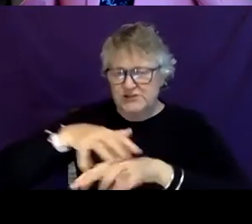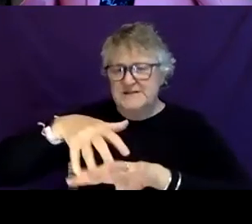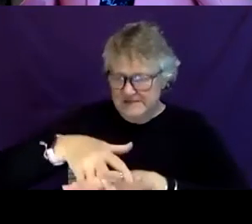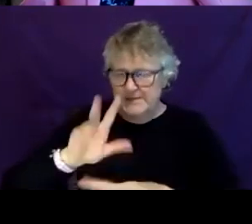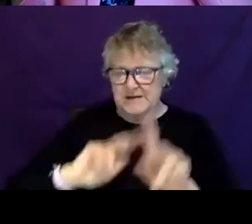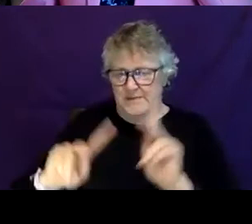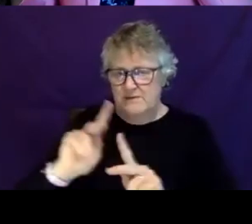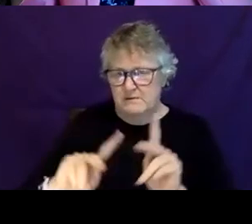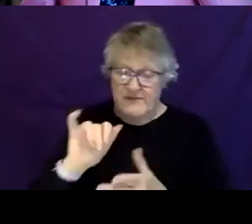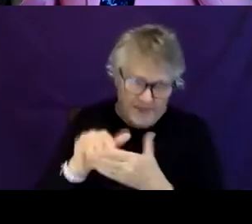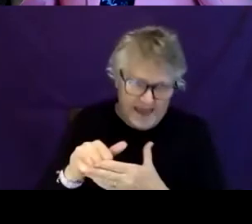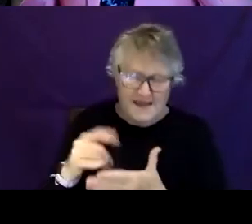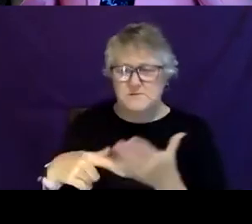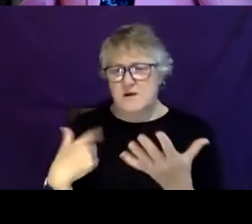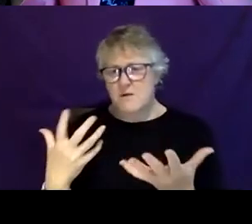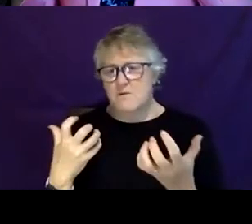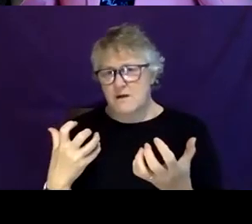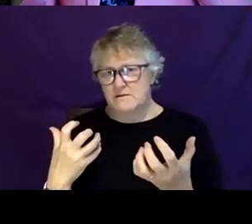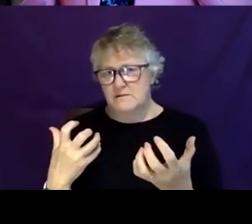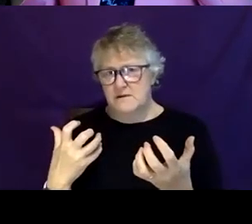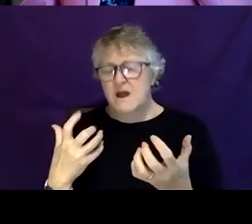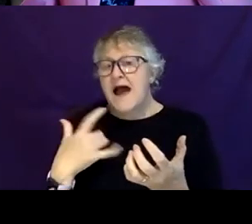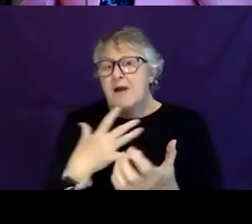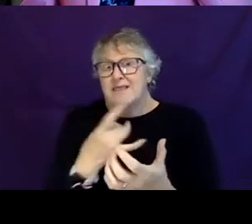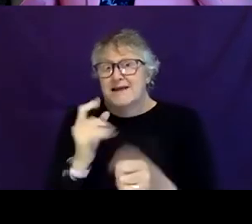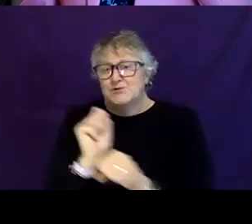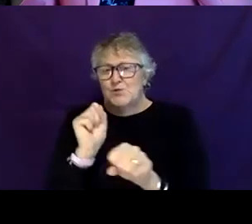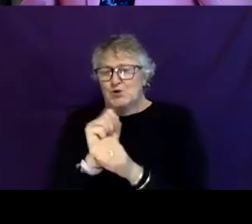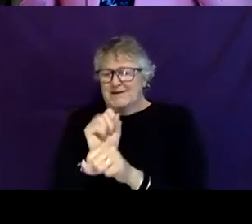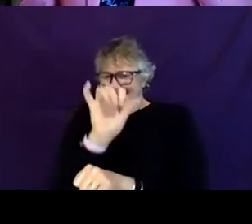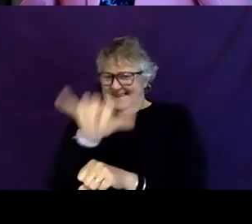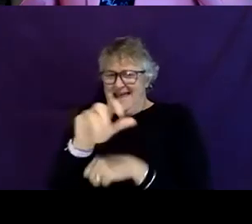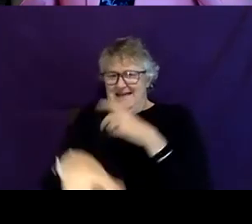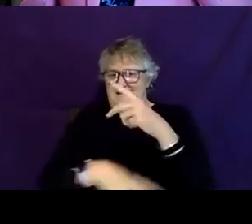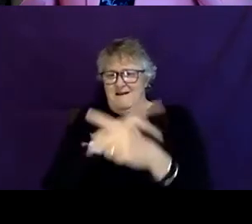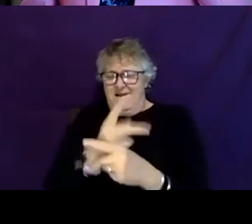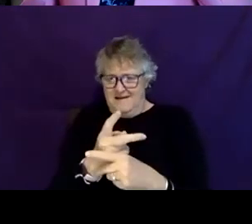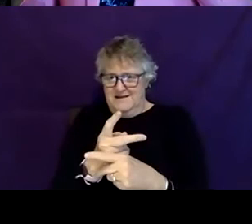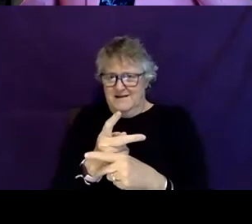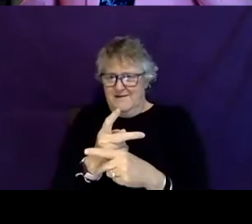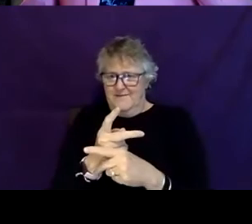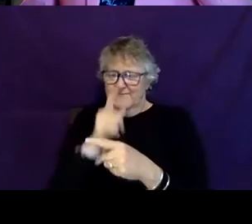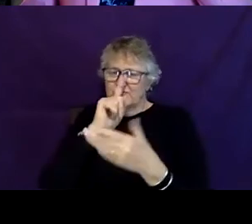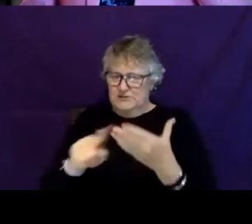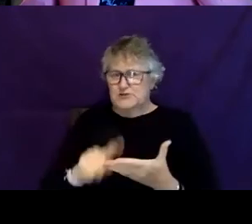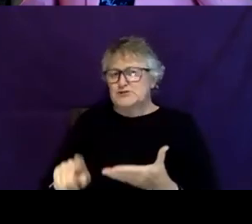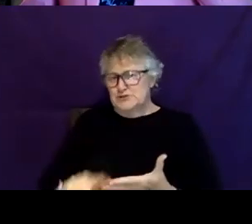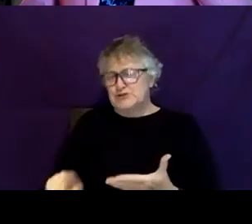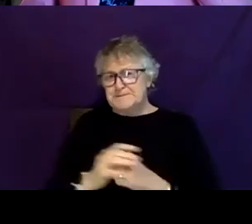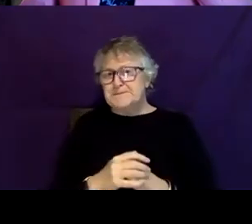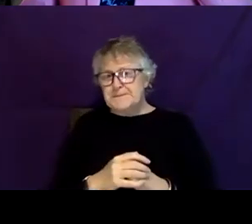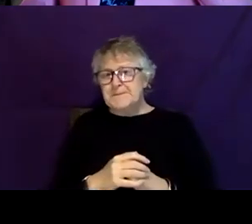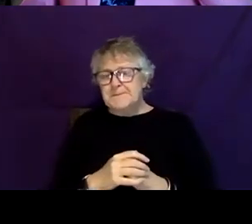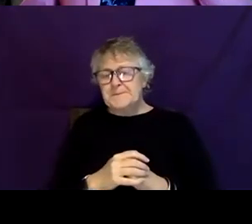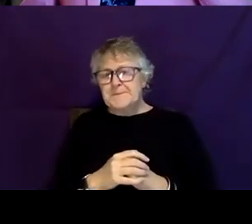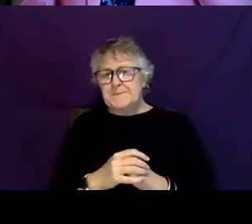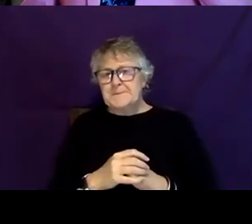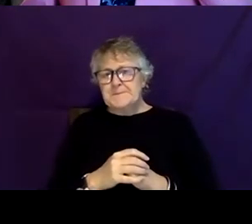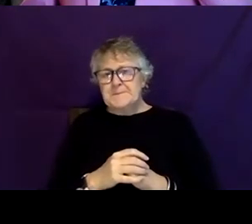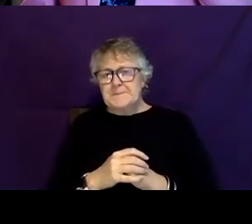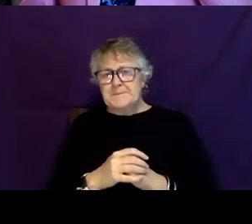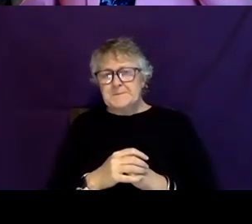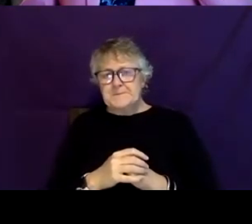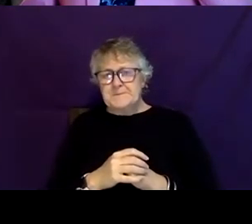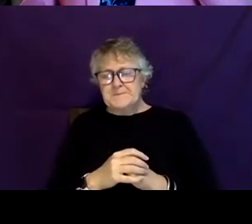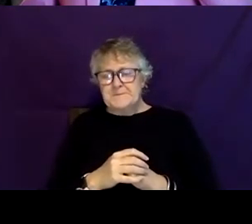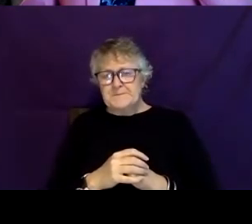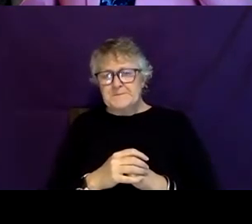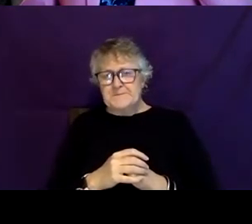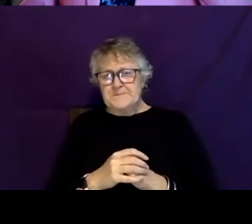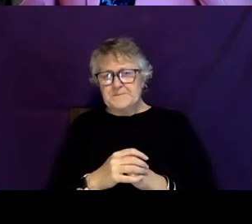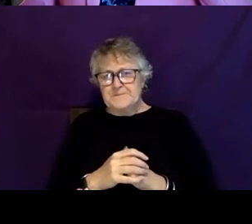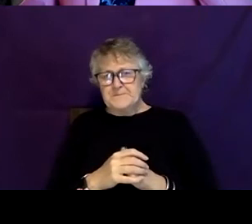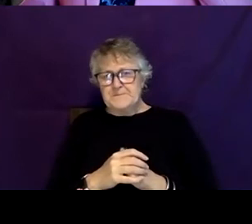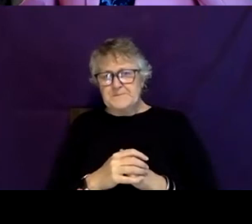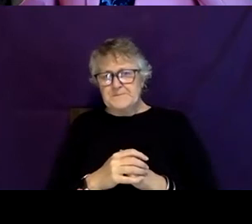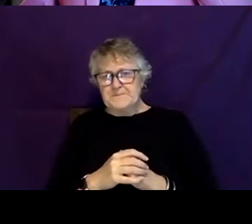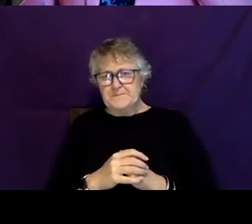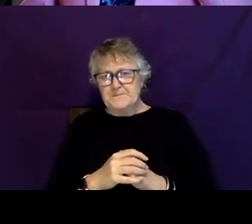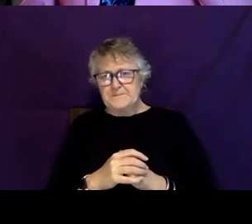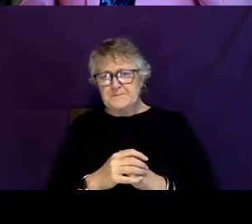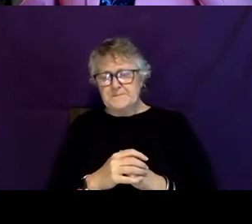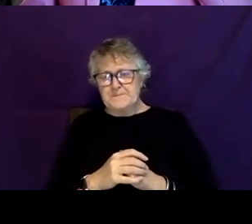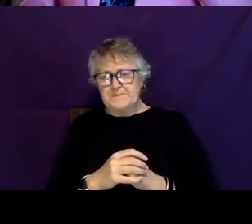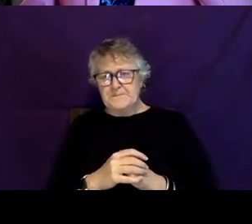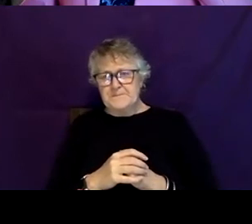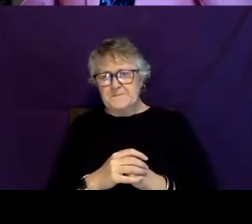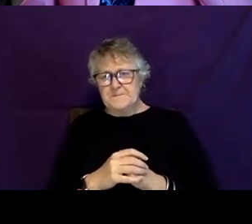That's, that's what I would like to, I would like to work within that kind of framing of research.